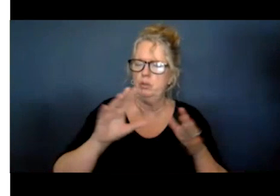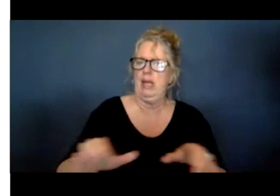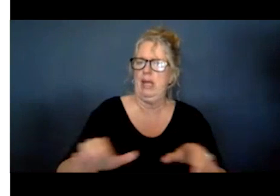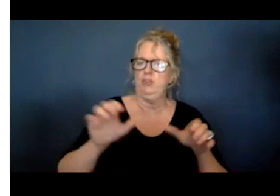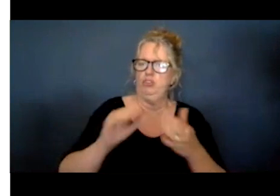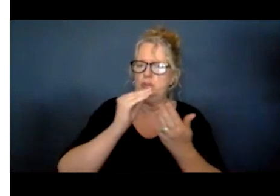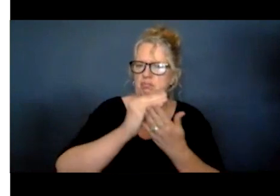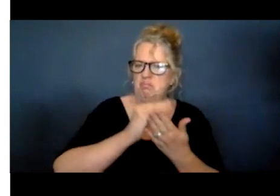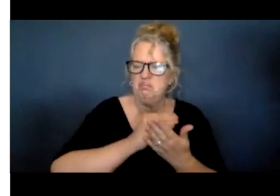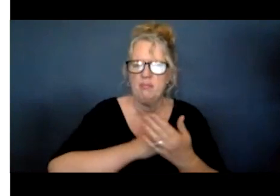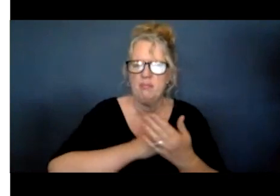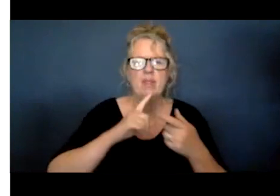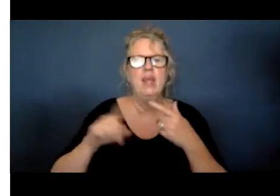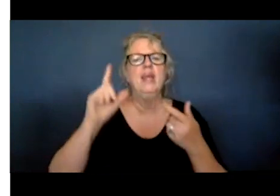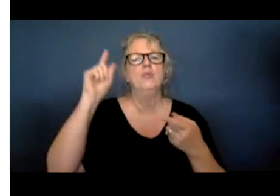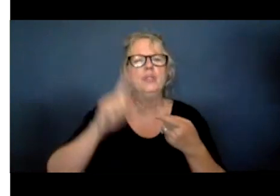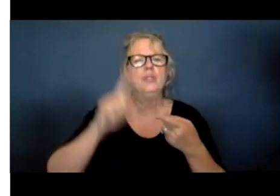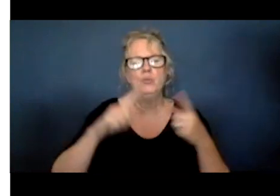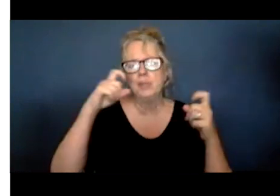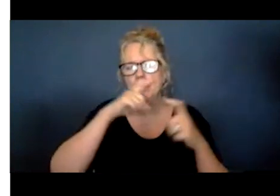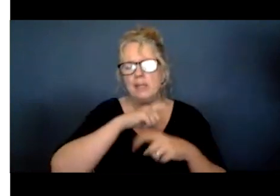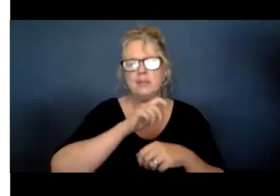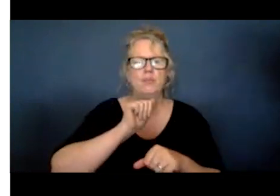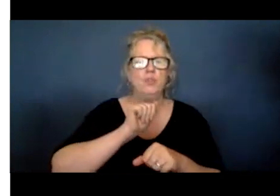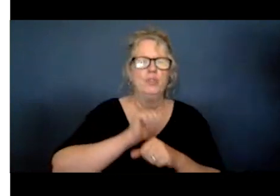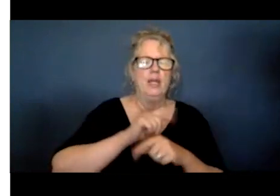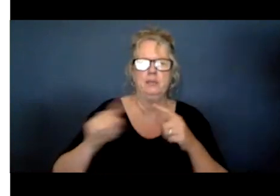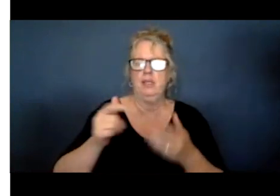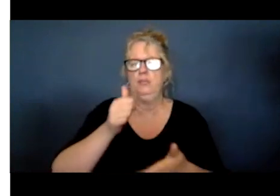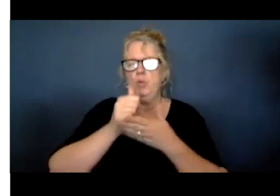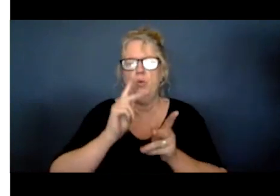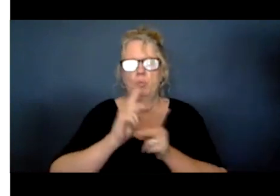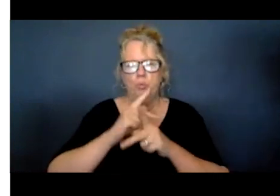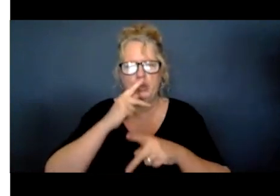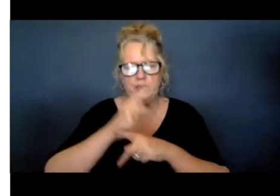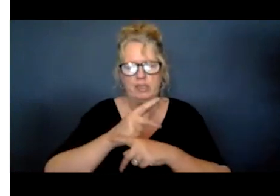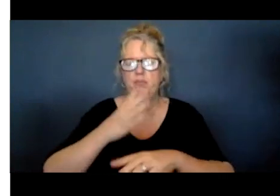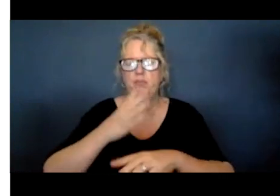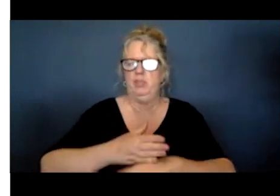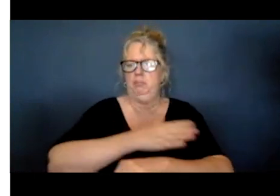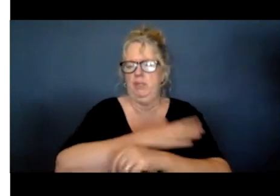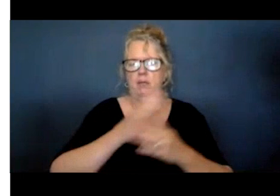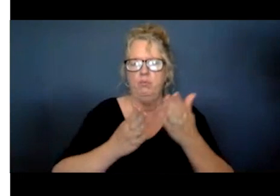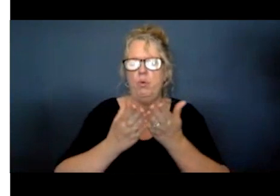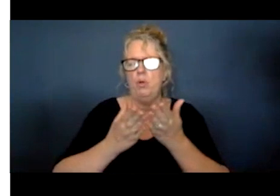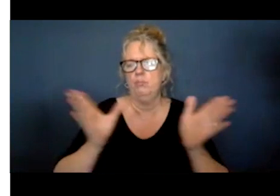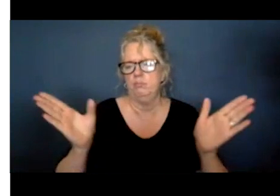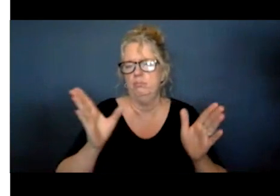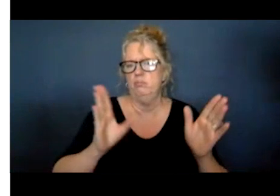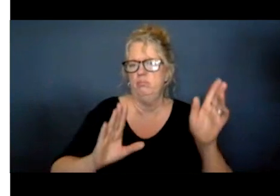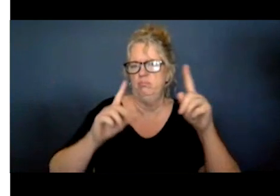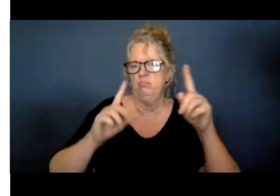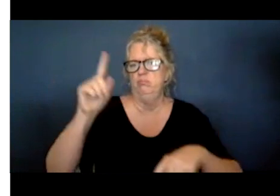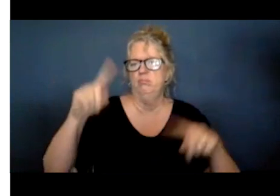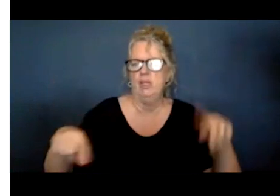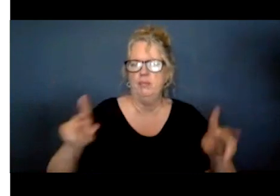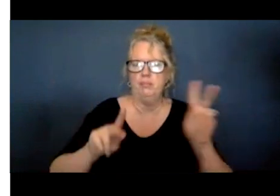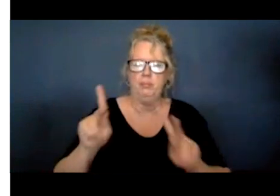reduces the complexity of tasks and enhances productivity for a wide range of users.